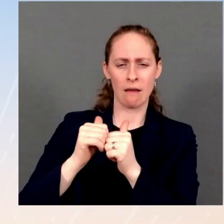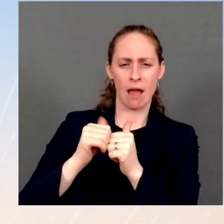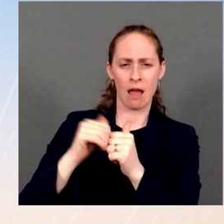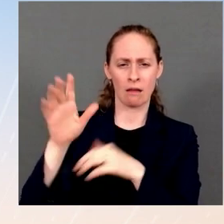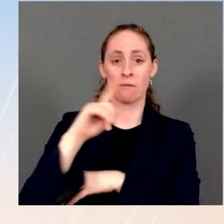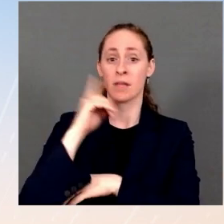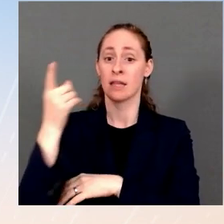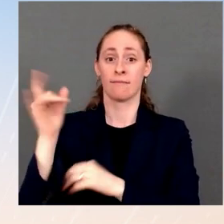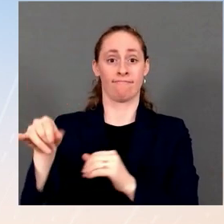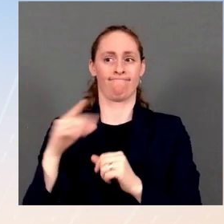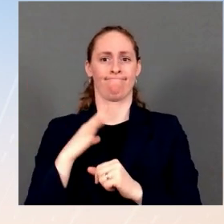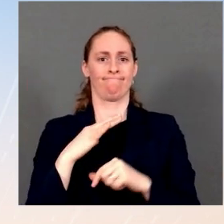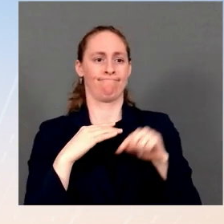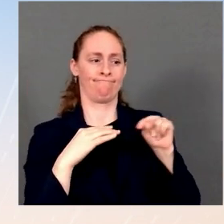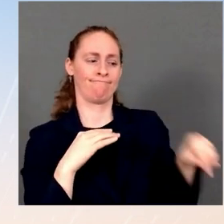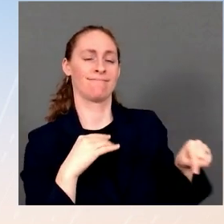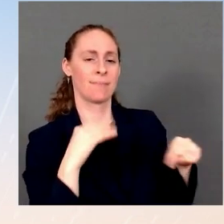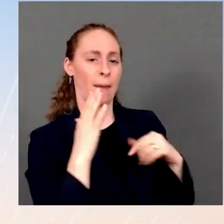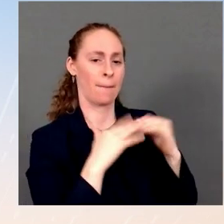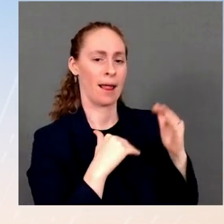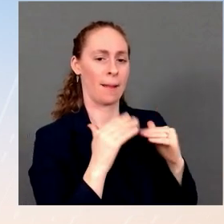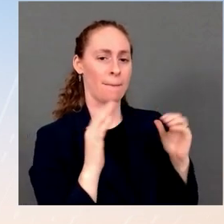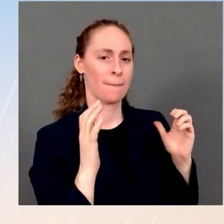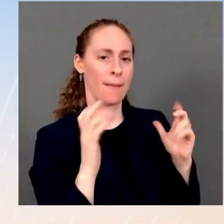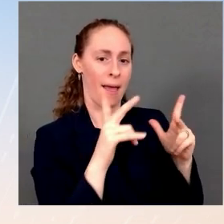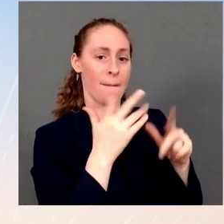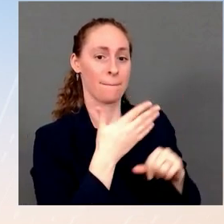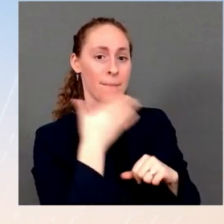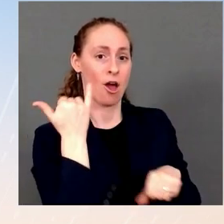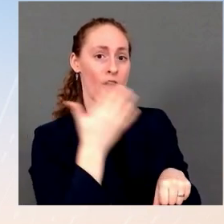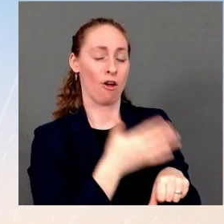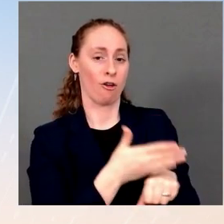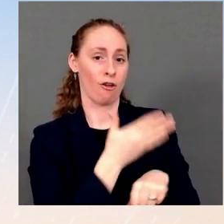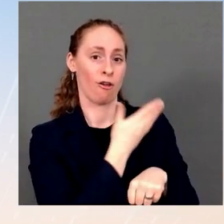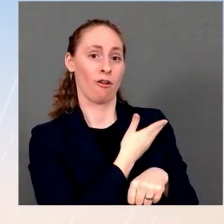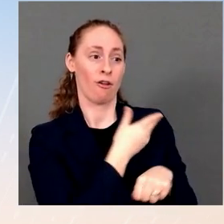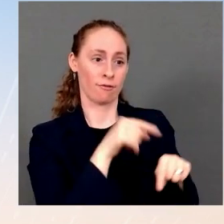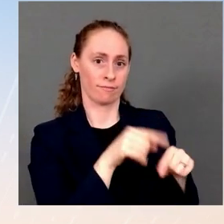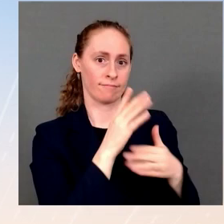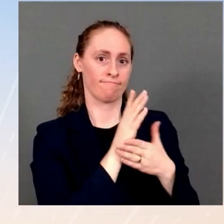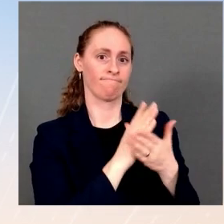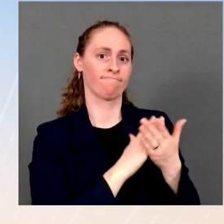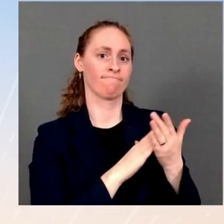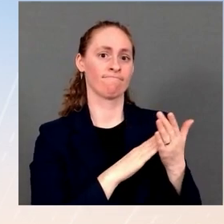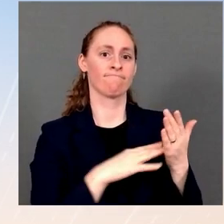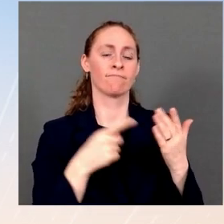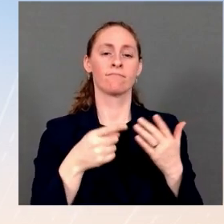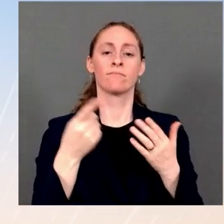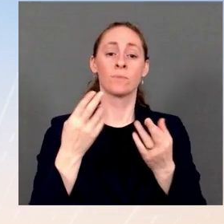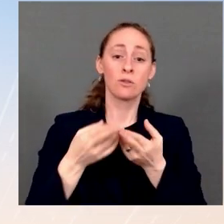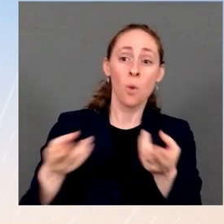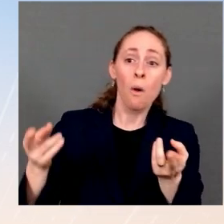talked about HUD, USDA, and also the Department of the Interior, which works in Indian Country --